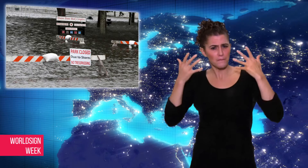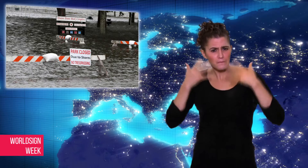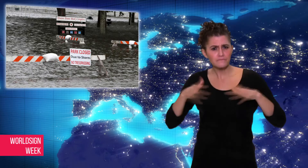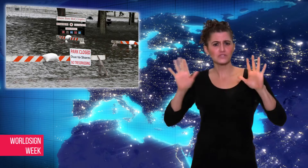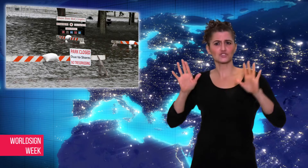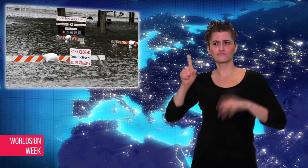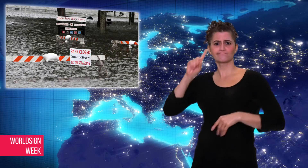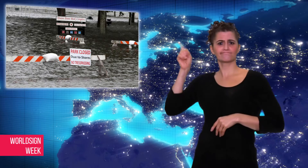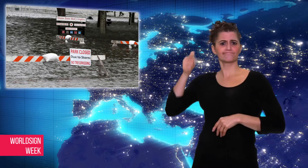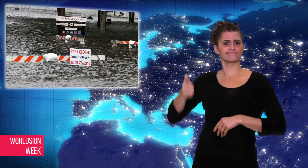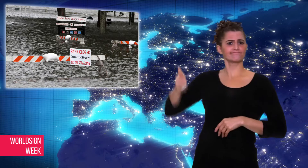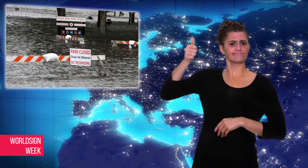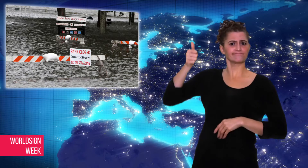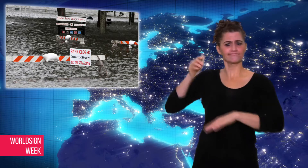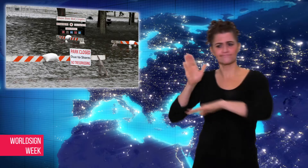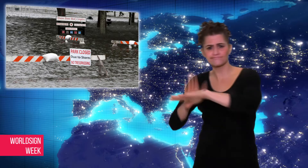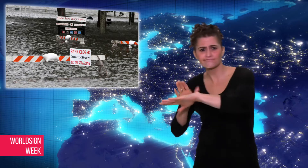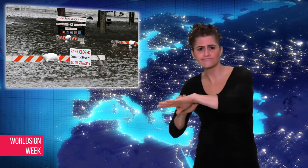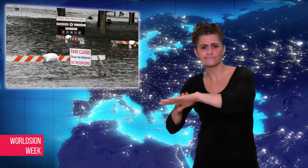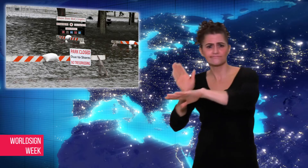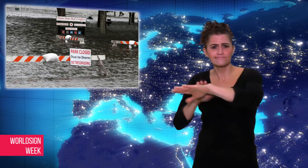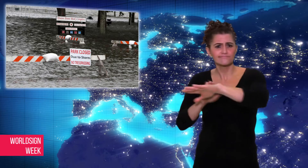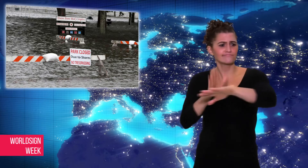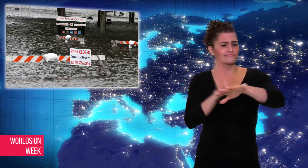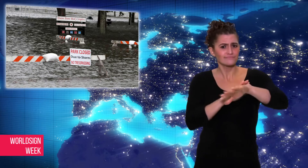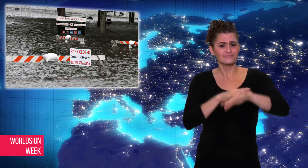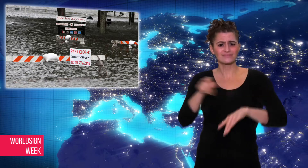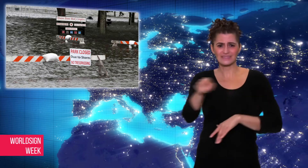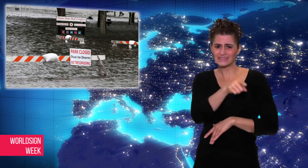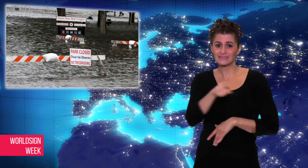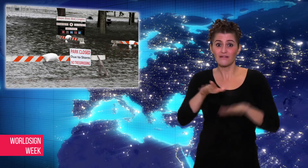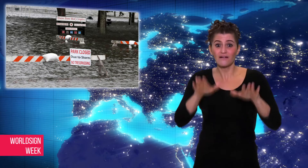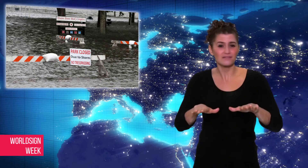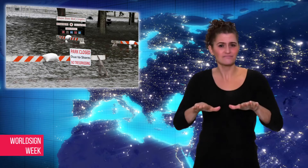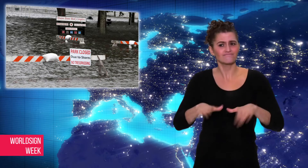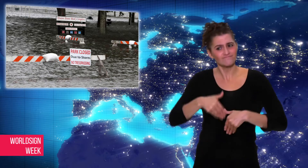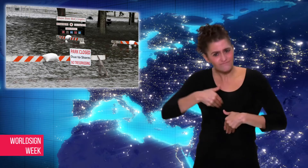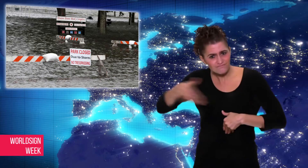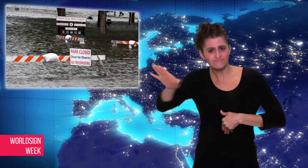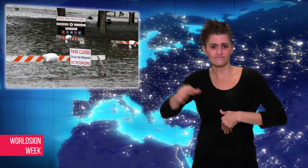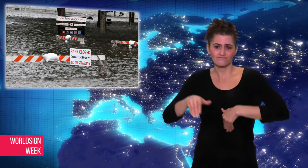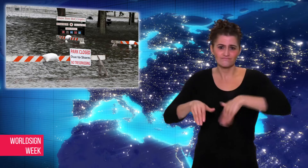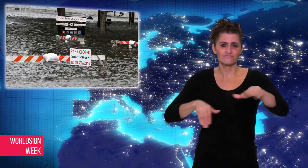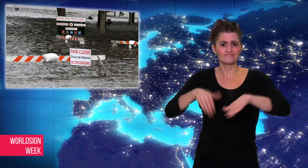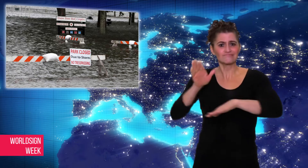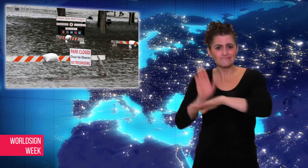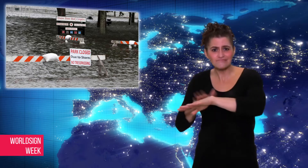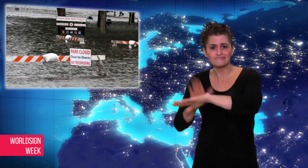chose to stay of the danger from flash